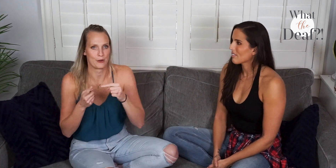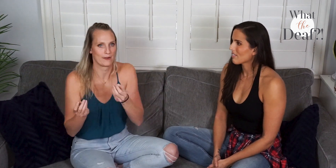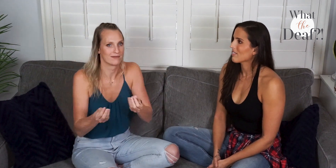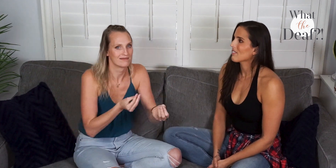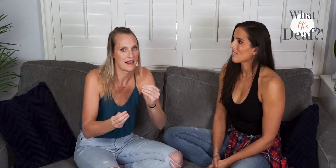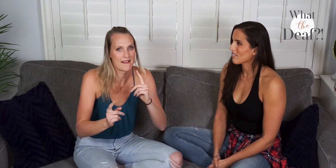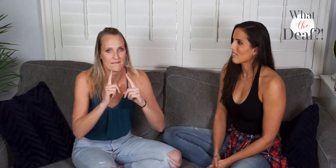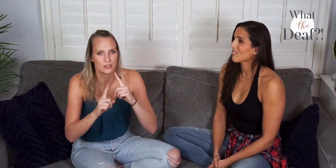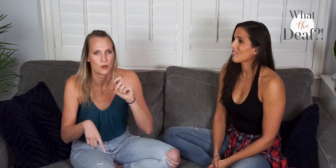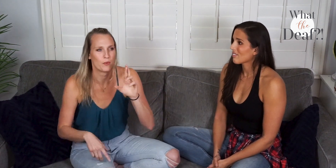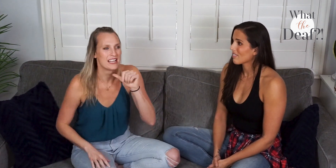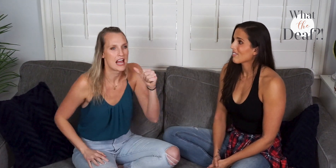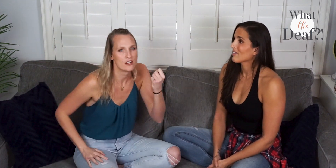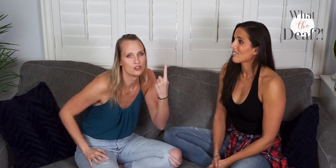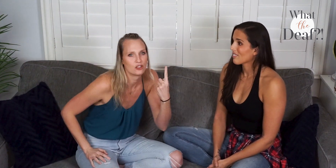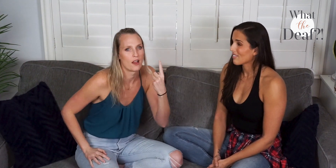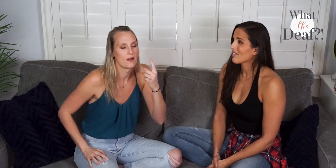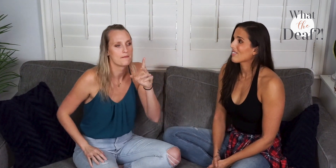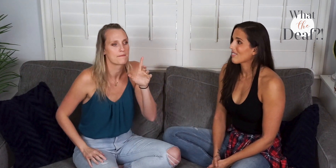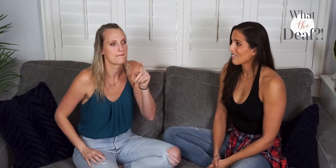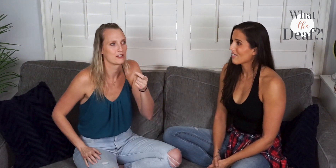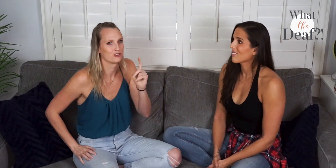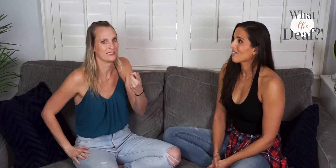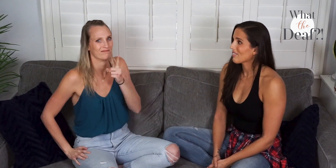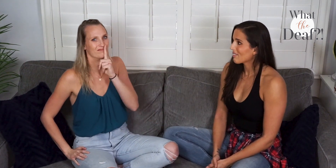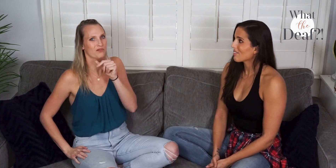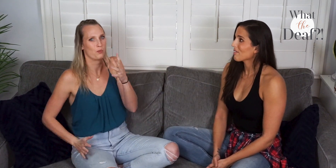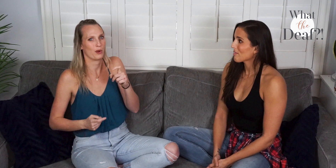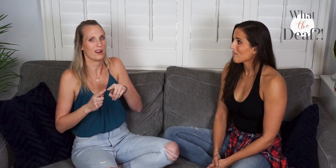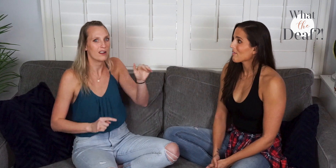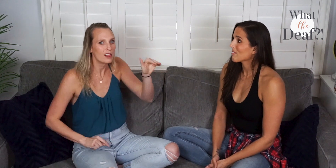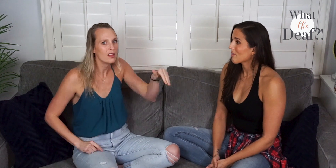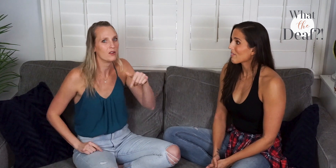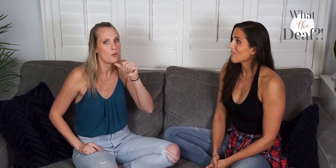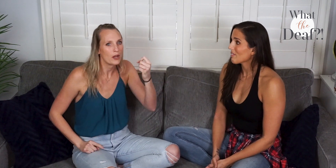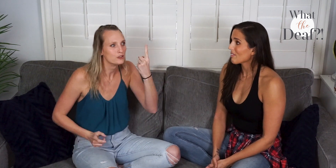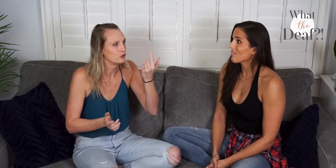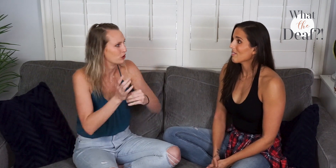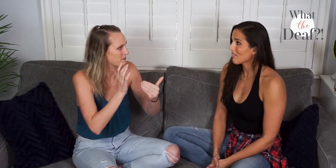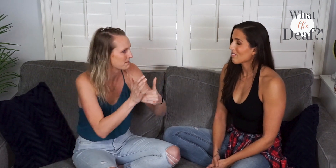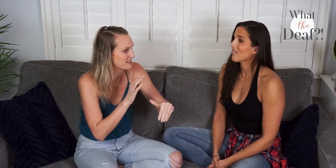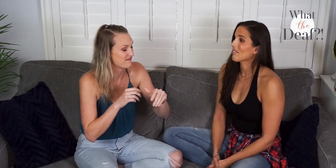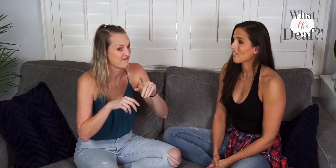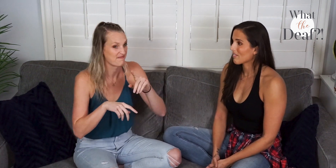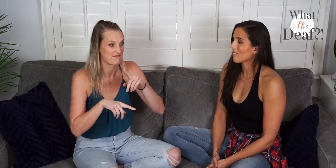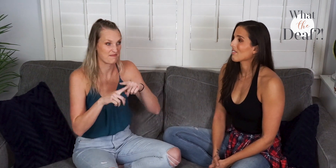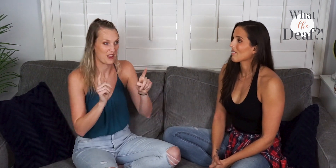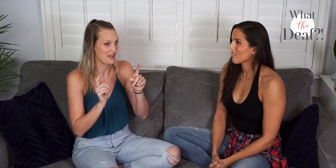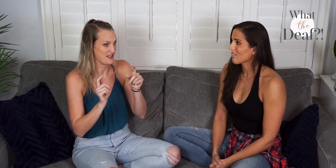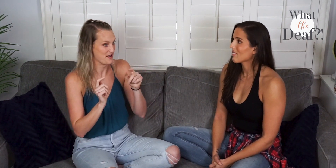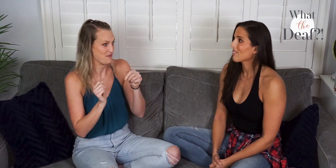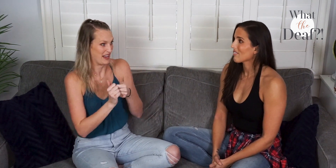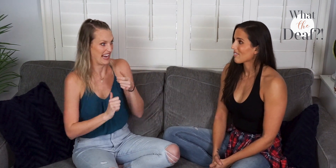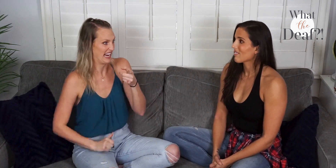trying to facilitate conversations, you might not understand and you don't wanna ask somebody to repeat themselves.